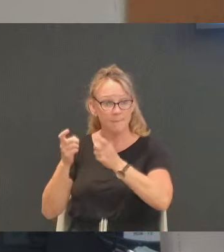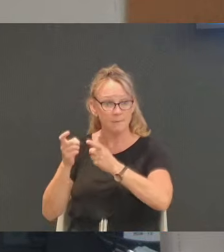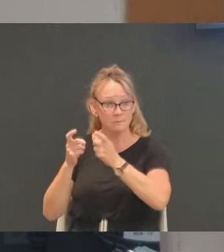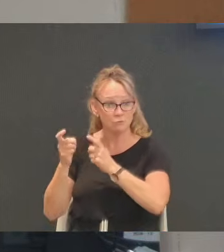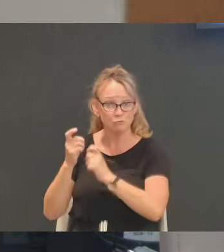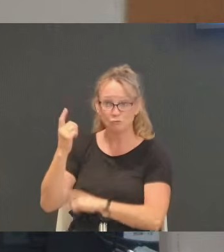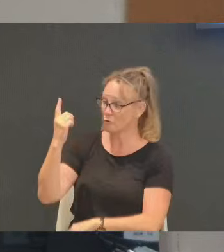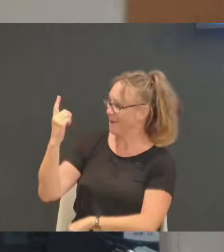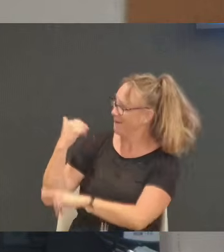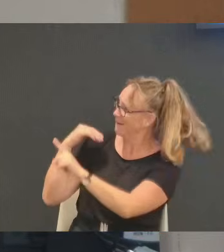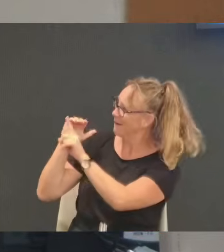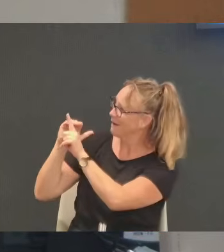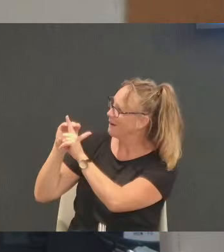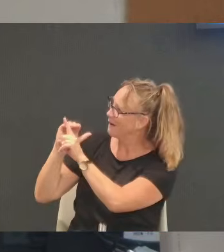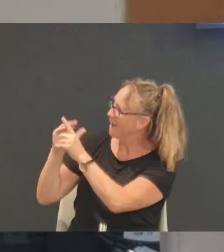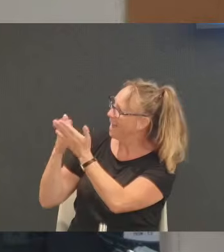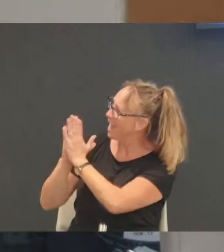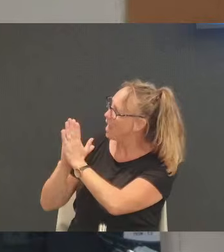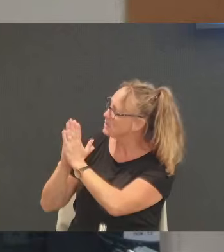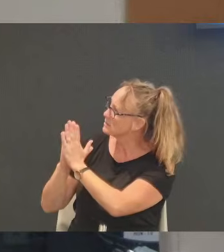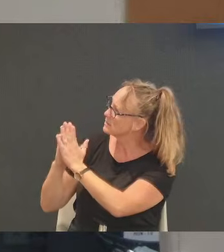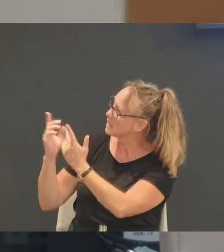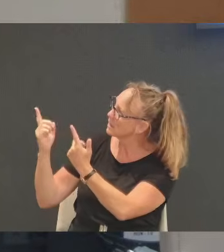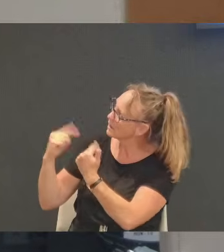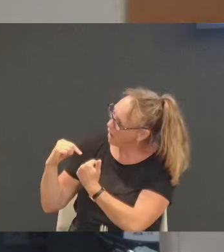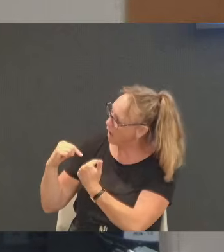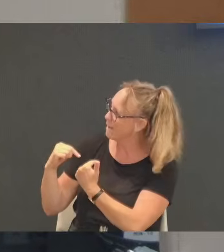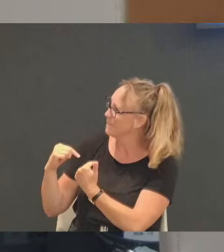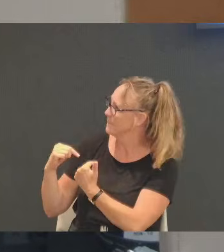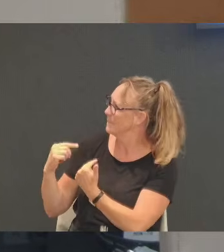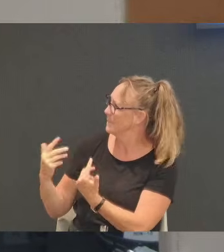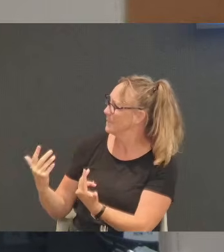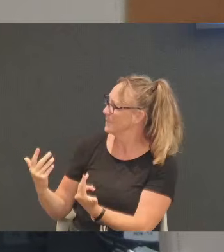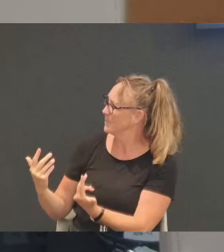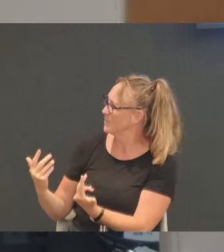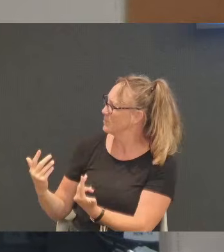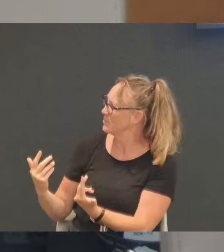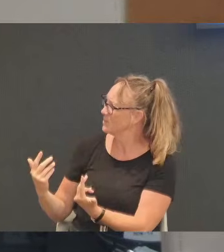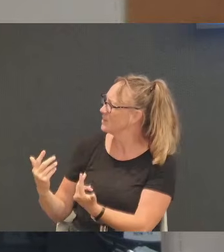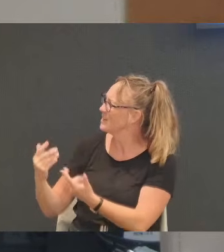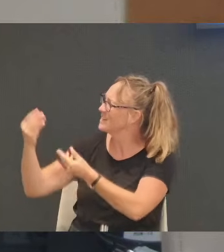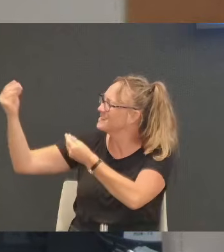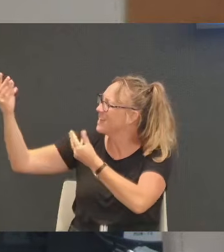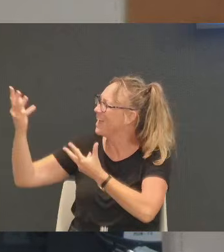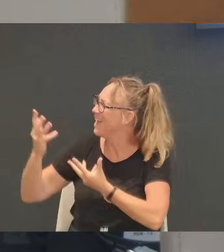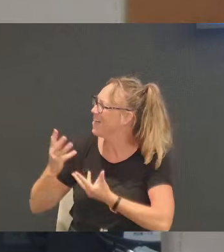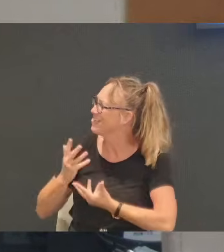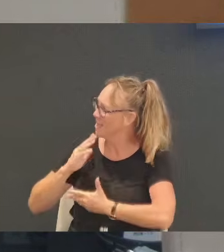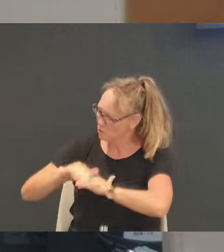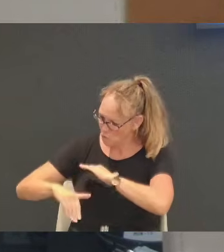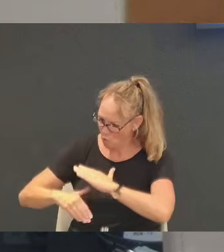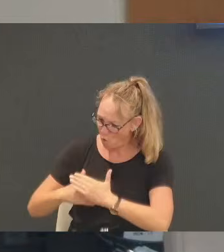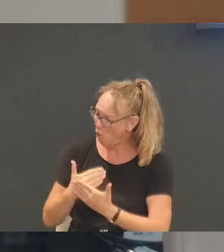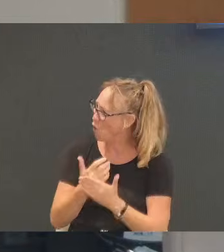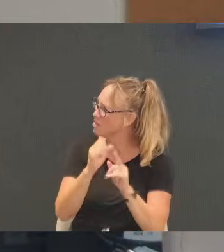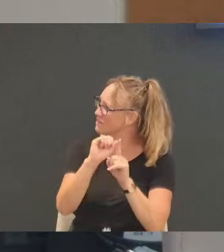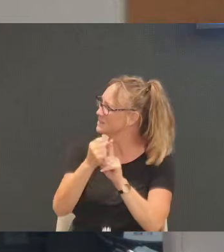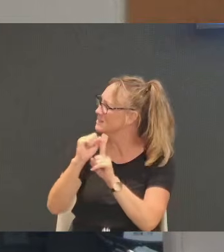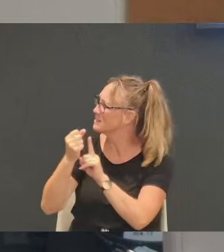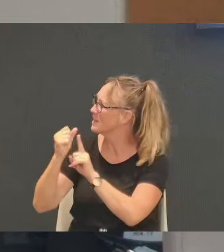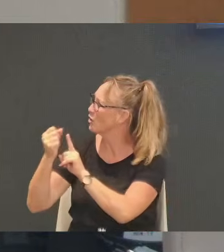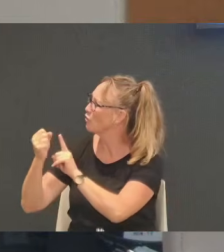today to come and provide every single scenario. If there's a scenario that we could borrow against